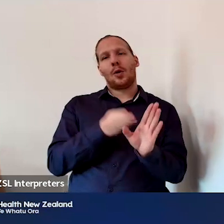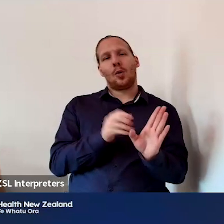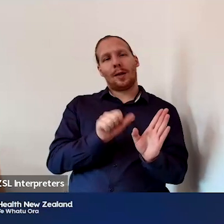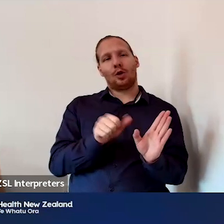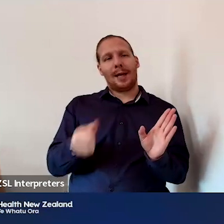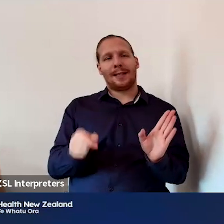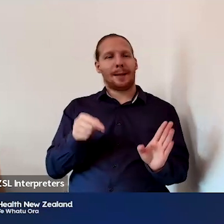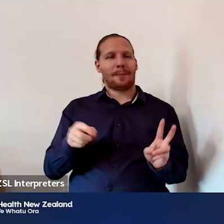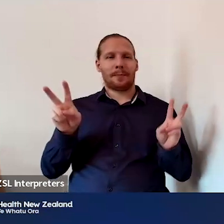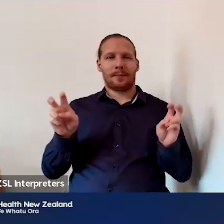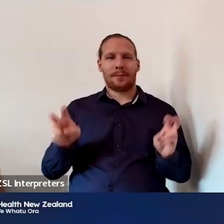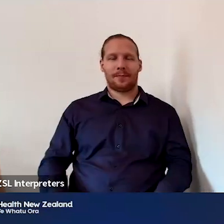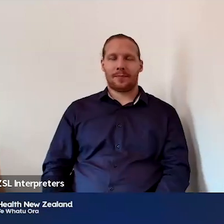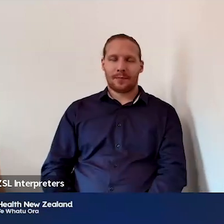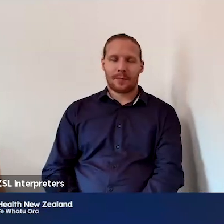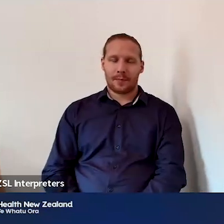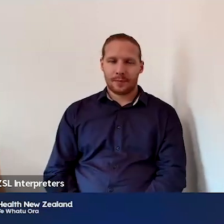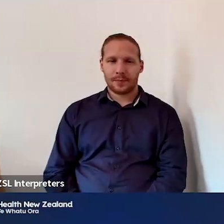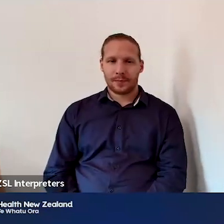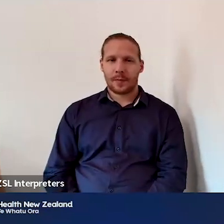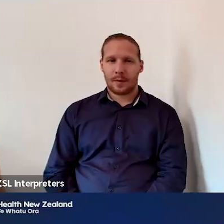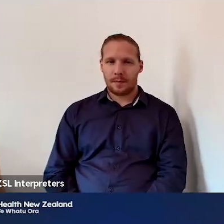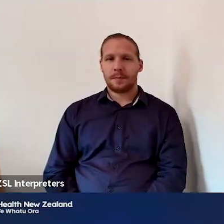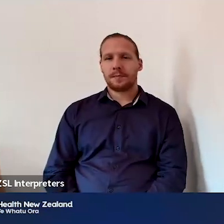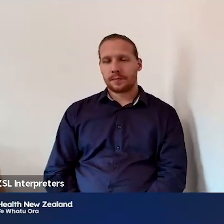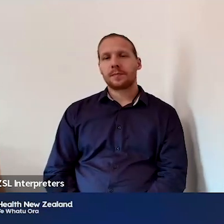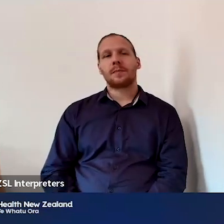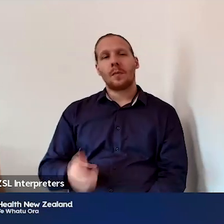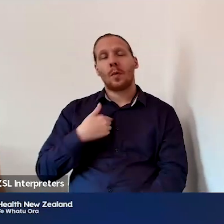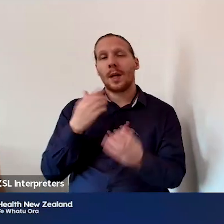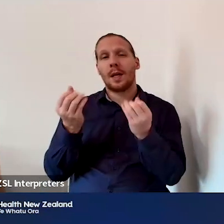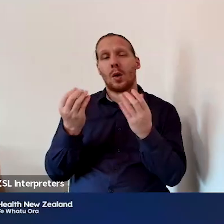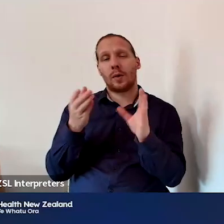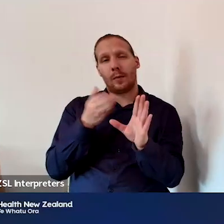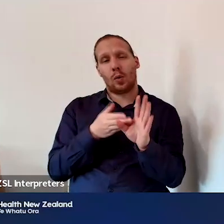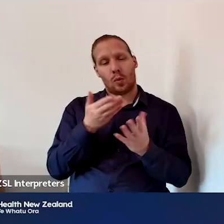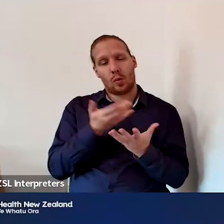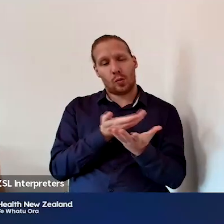And we do a lot of, youth consultation on, various pieces of work.